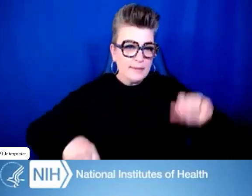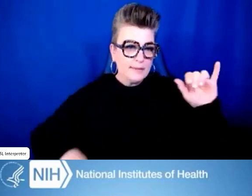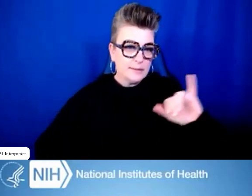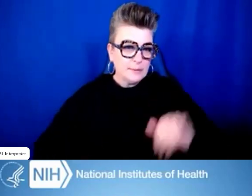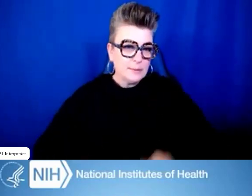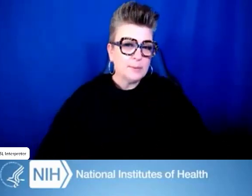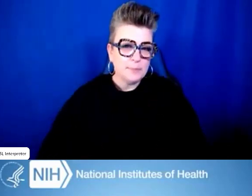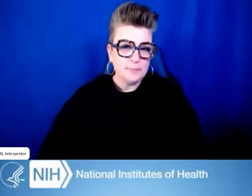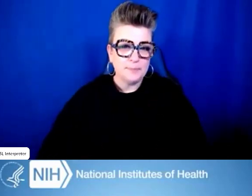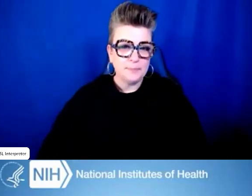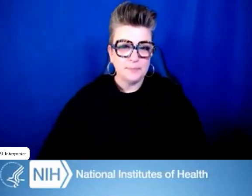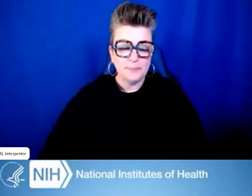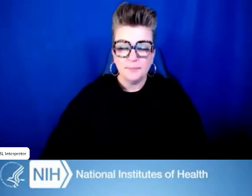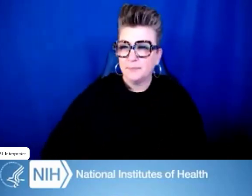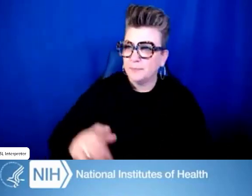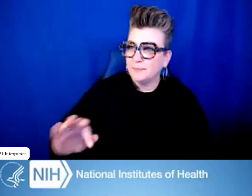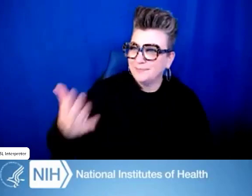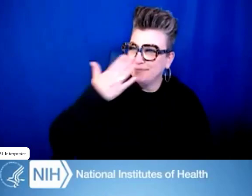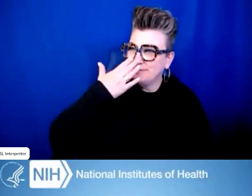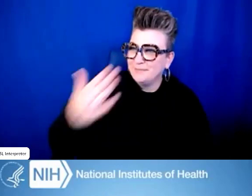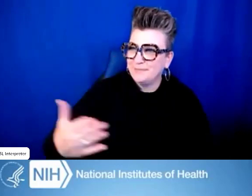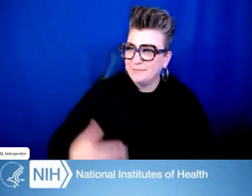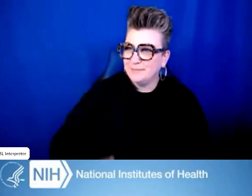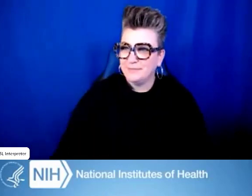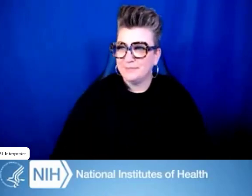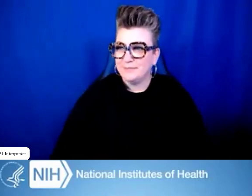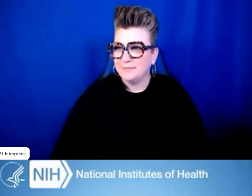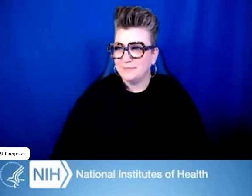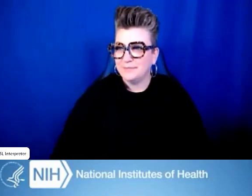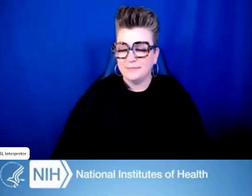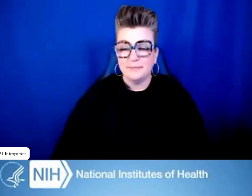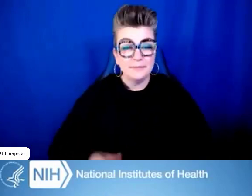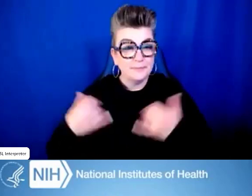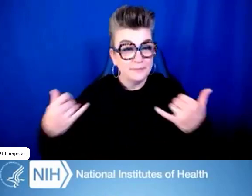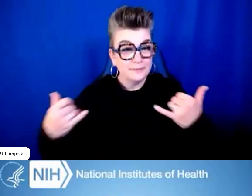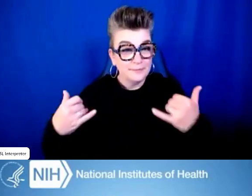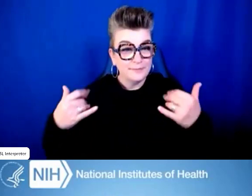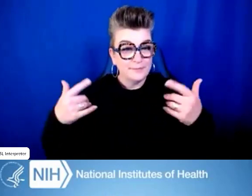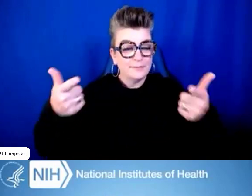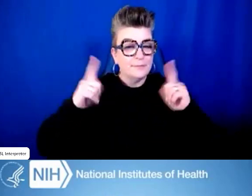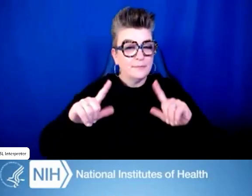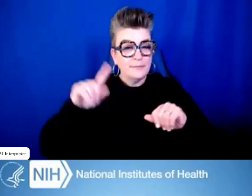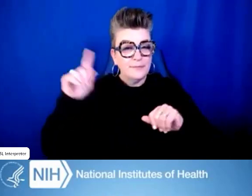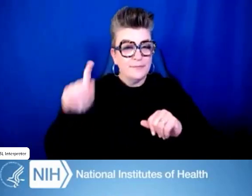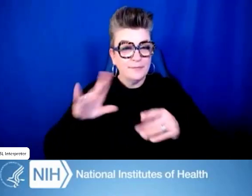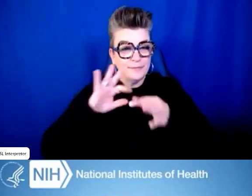Elyse Sullivan: Thanks. We're going to turn to you a couple of questions about research with human participants.